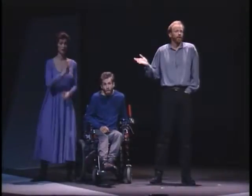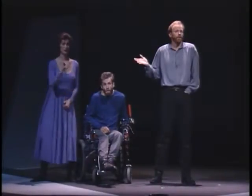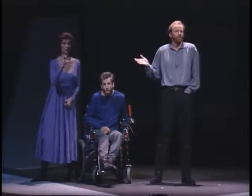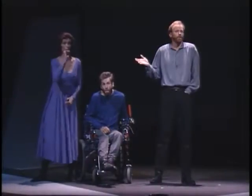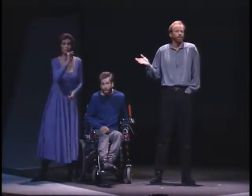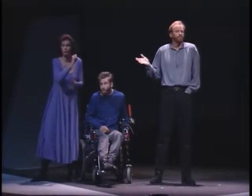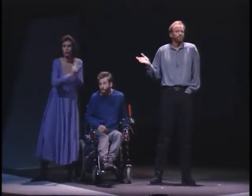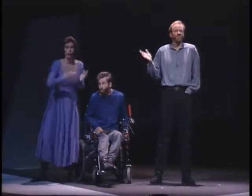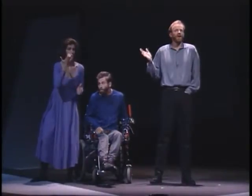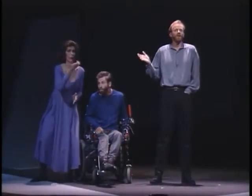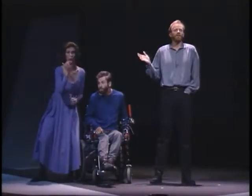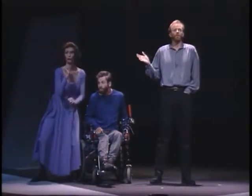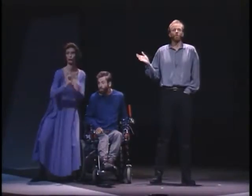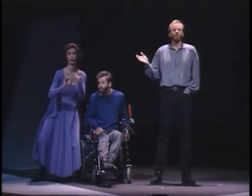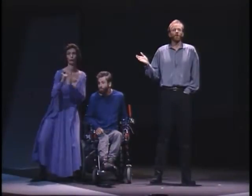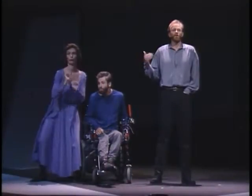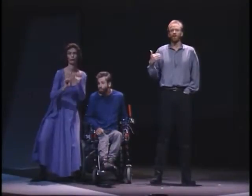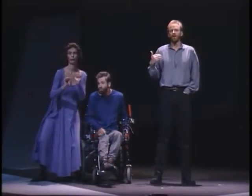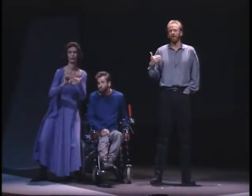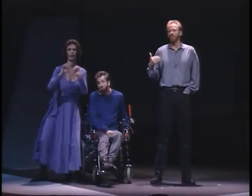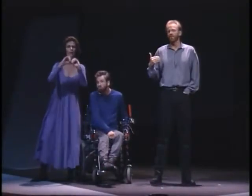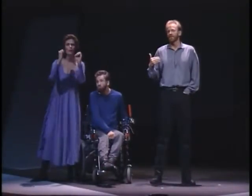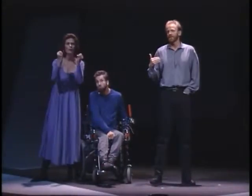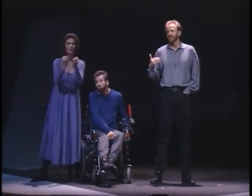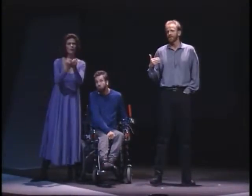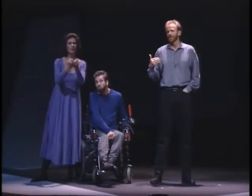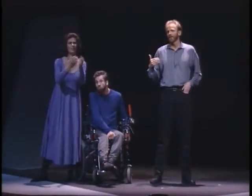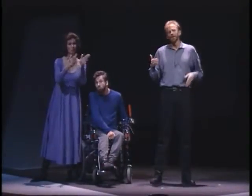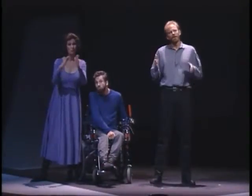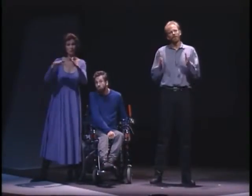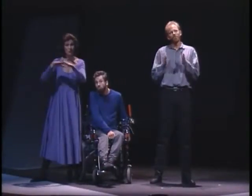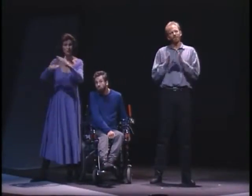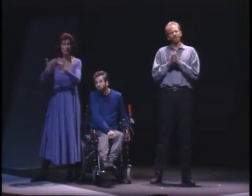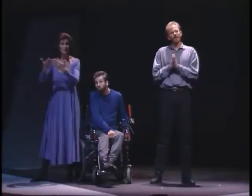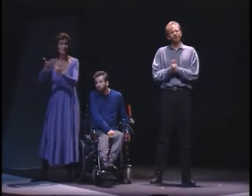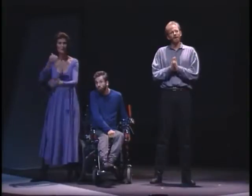all society isn't organized to make our lives any easier but at the same time